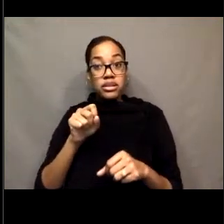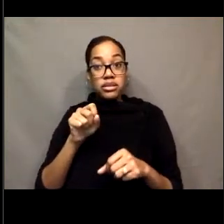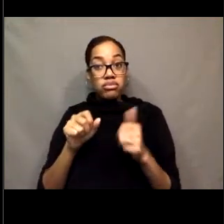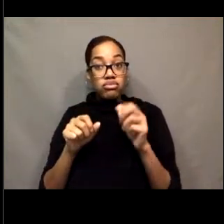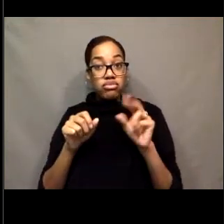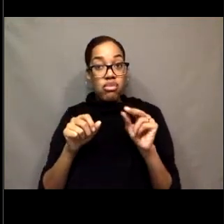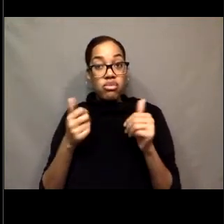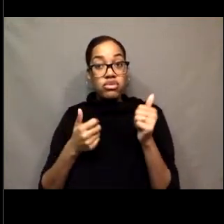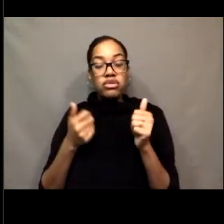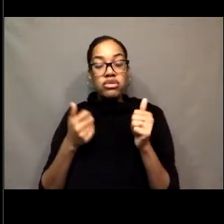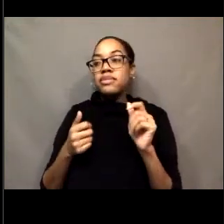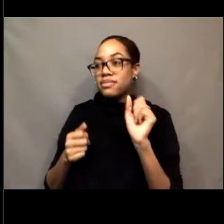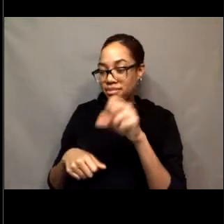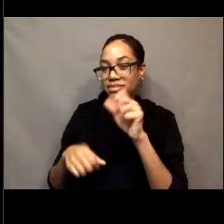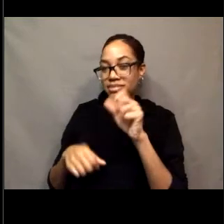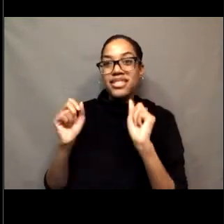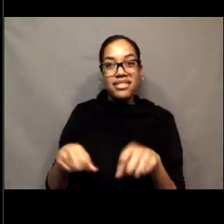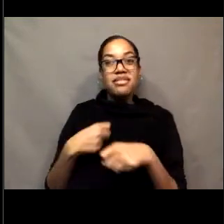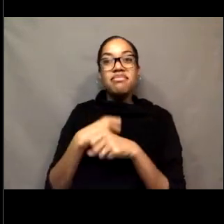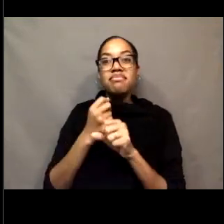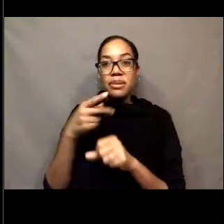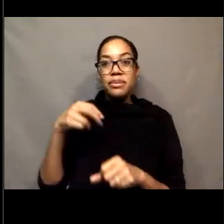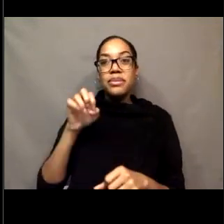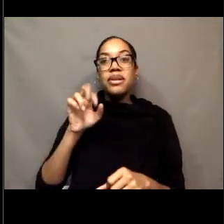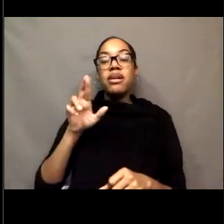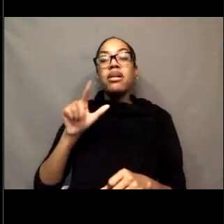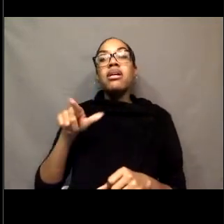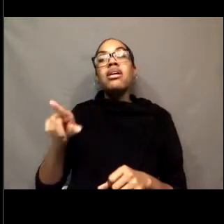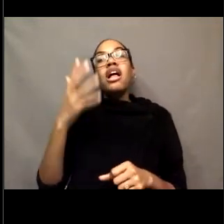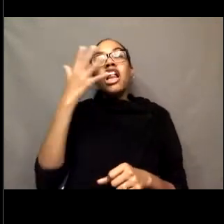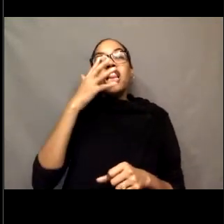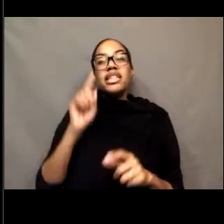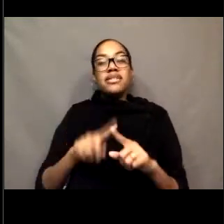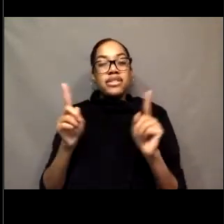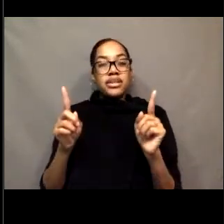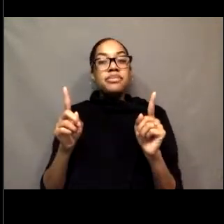Their pearls are a little different looking and they don't make them all that often.